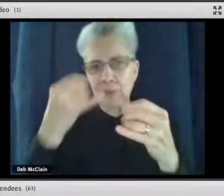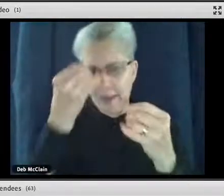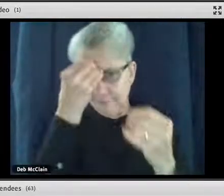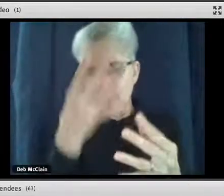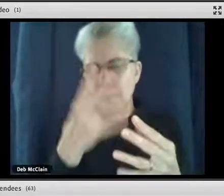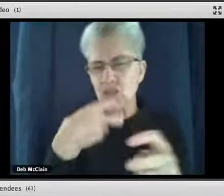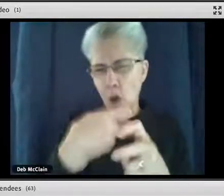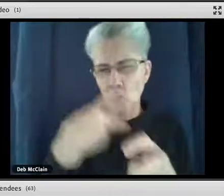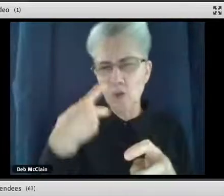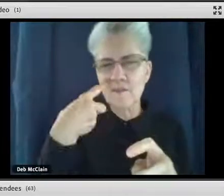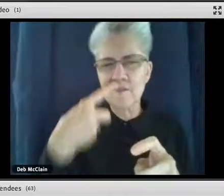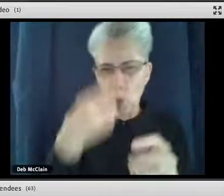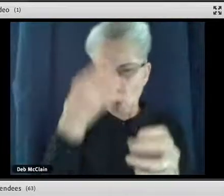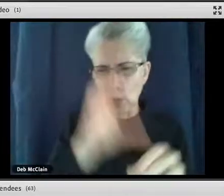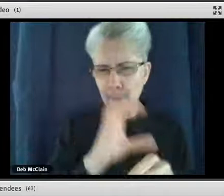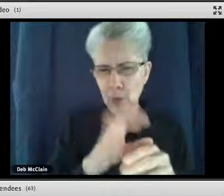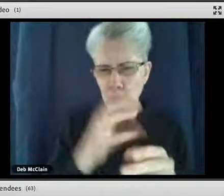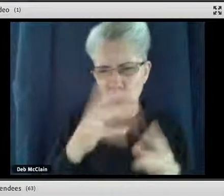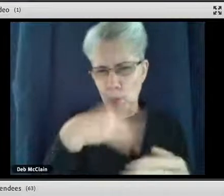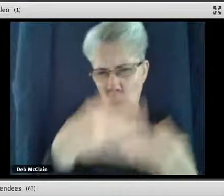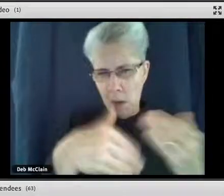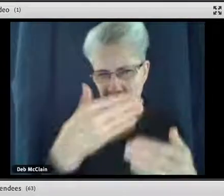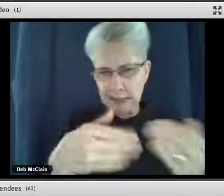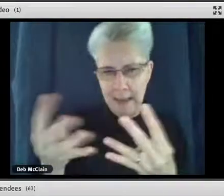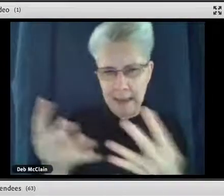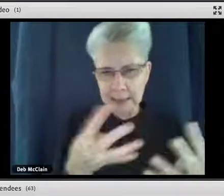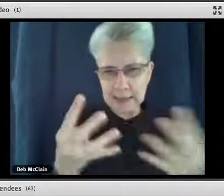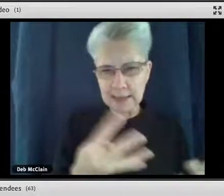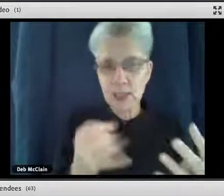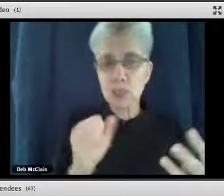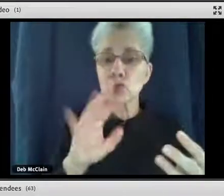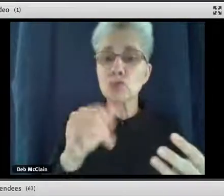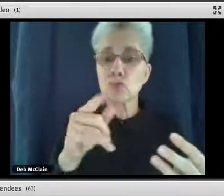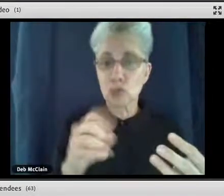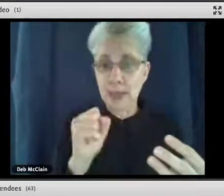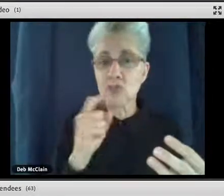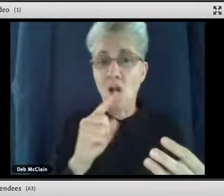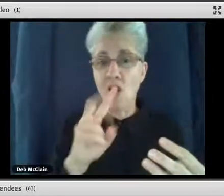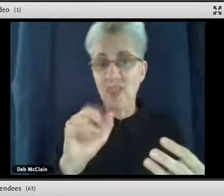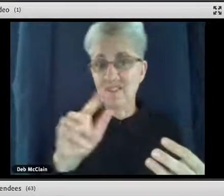which is a little bit harder for computers to process. So the strings being the variable fields.